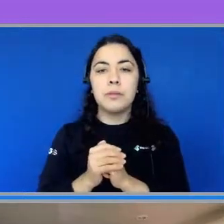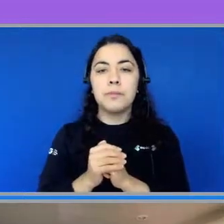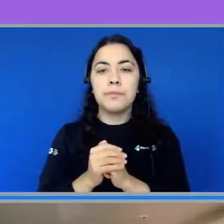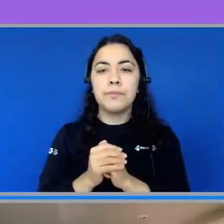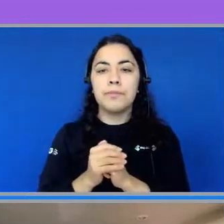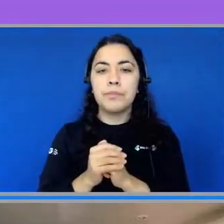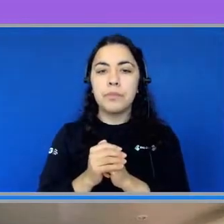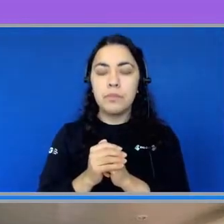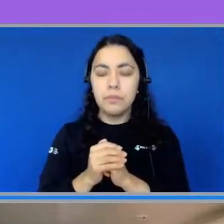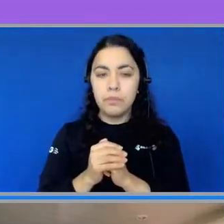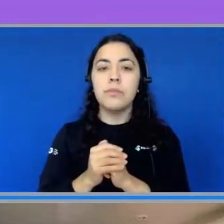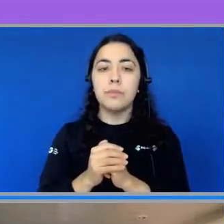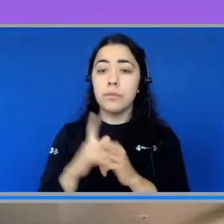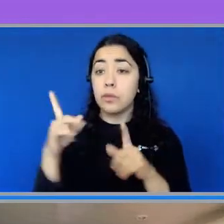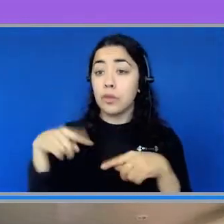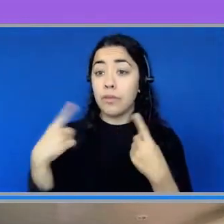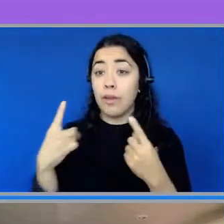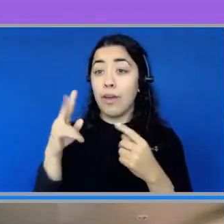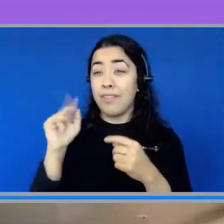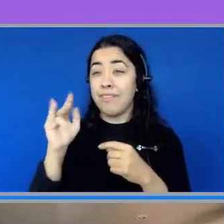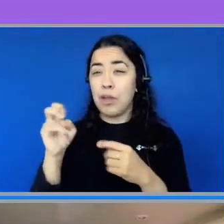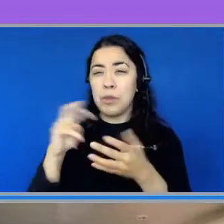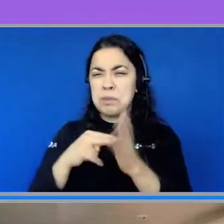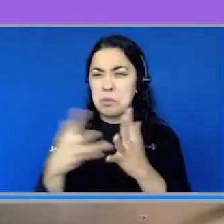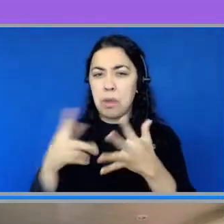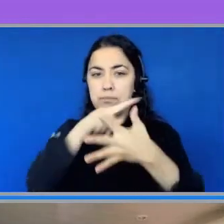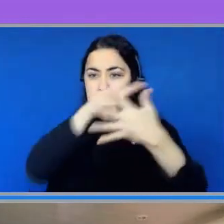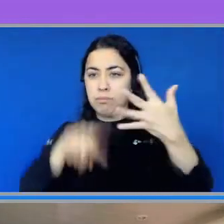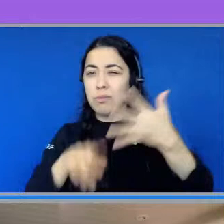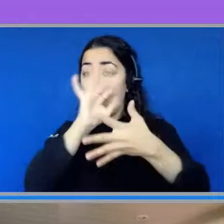for this property that we've got. We've got normal which is